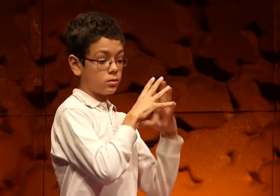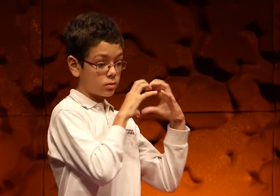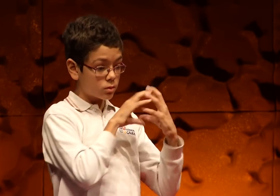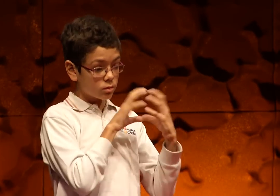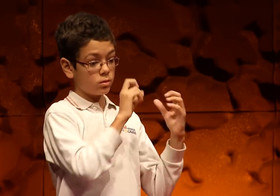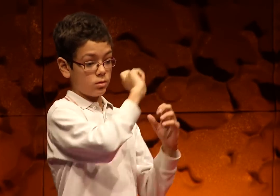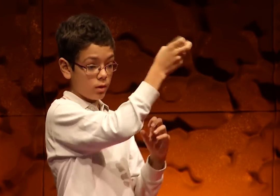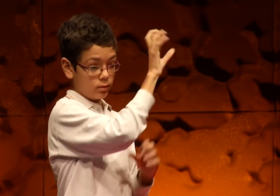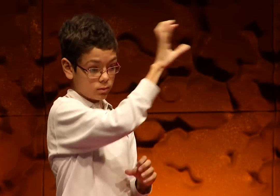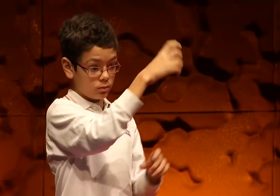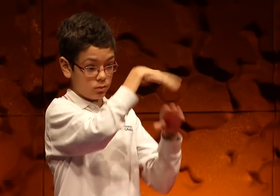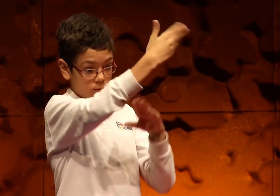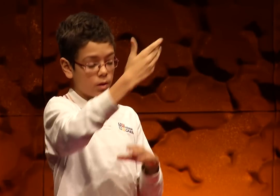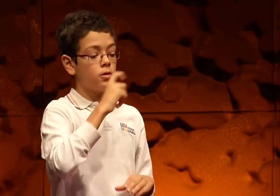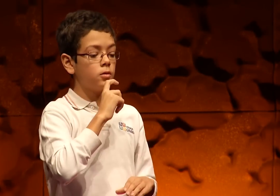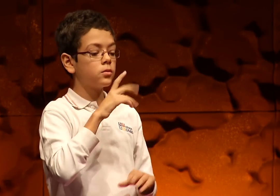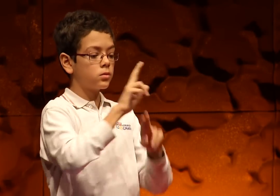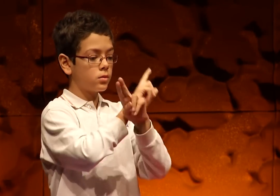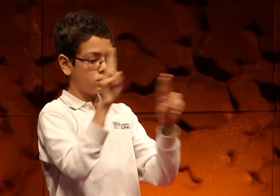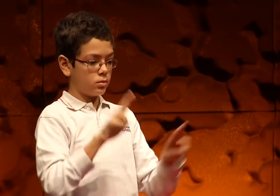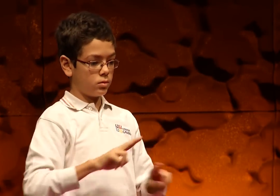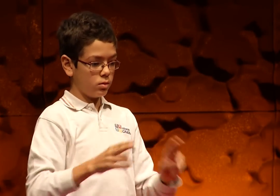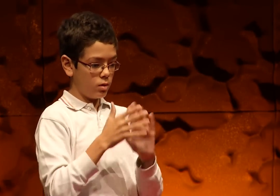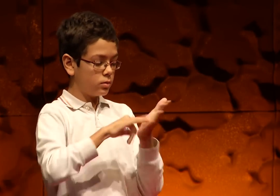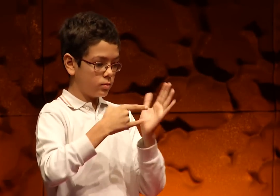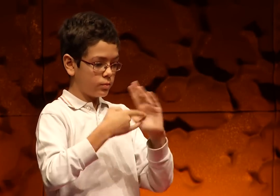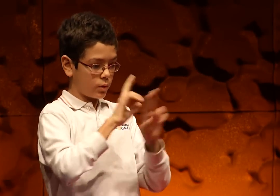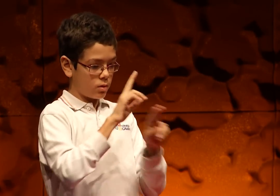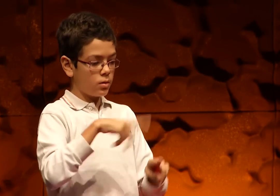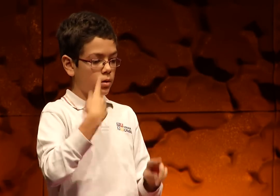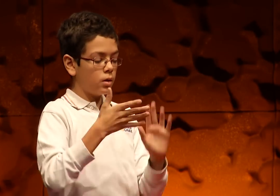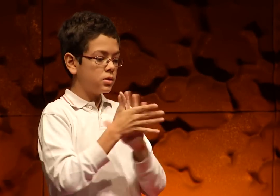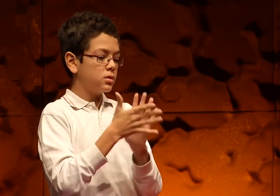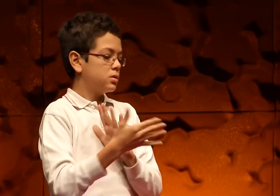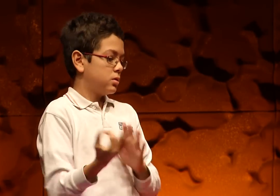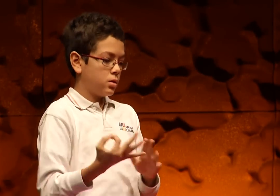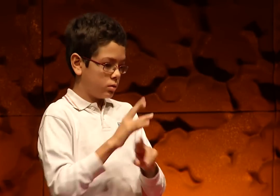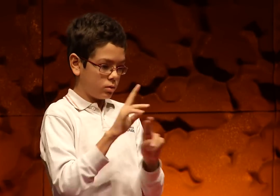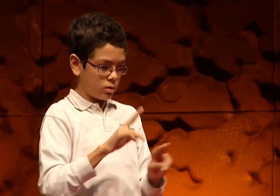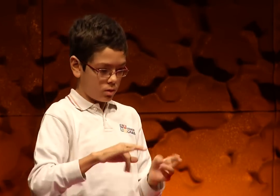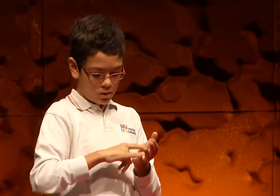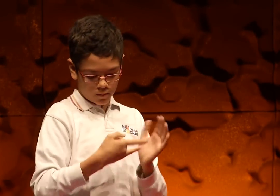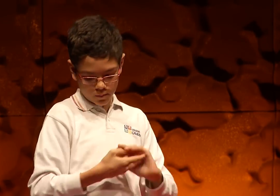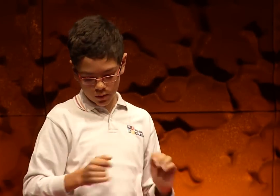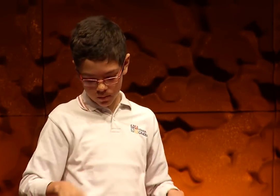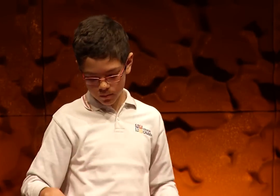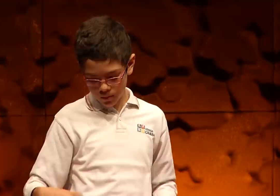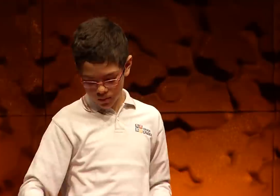When you attend an international event, you use English, we use an International Sign system,